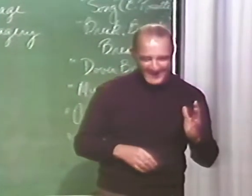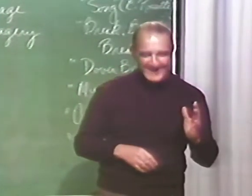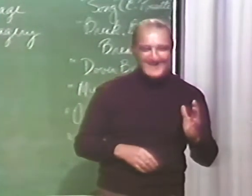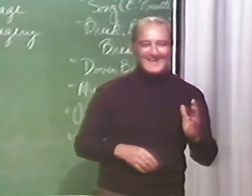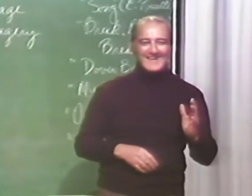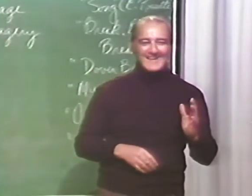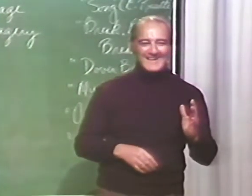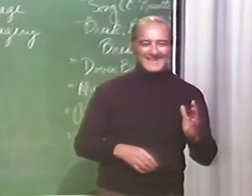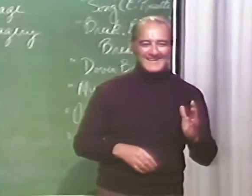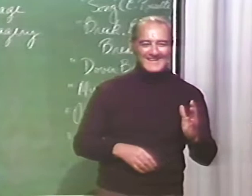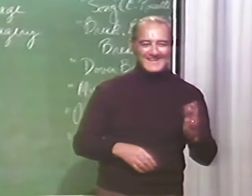YES.